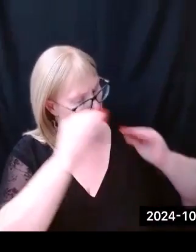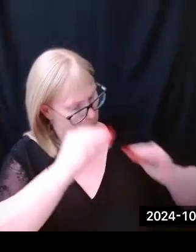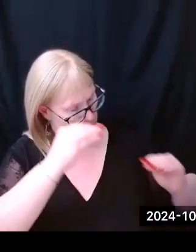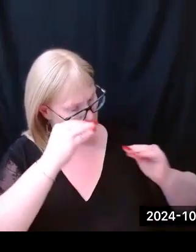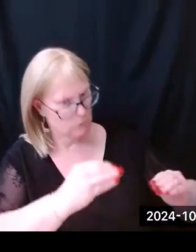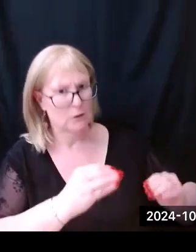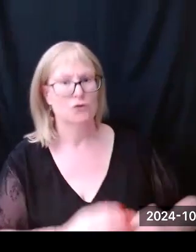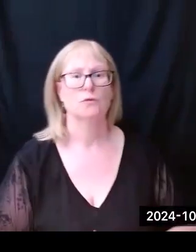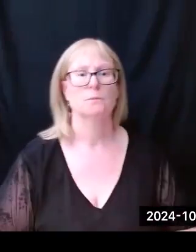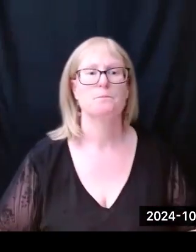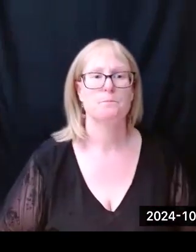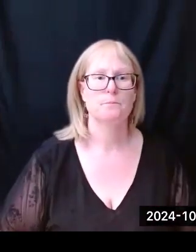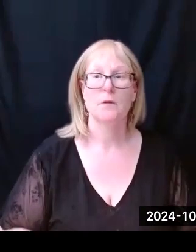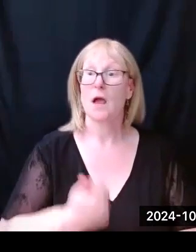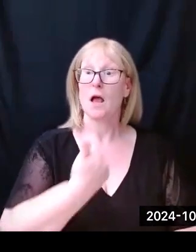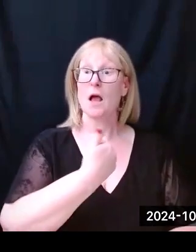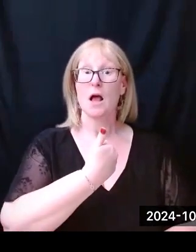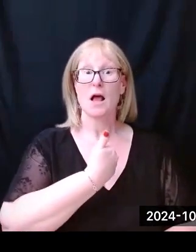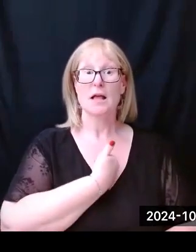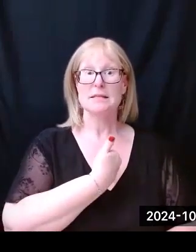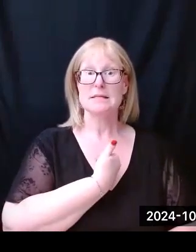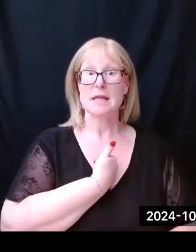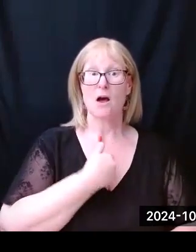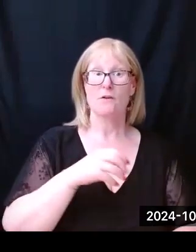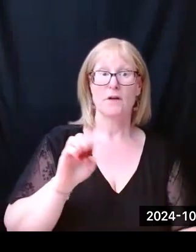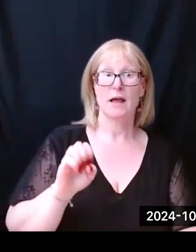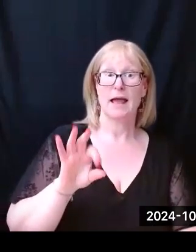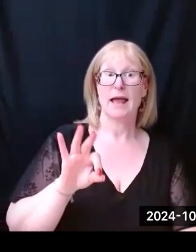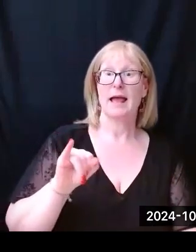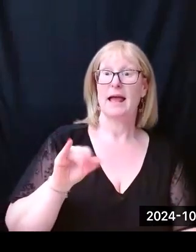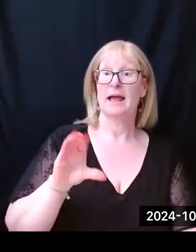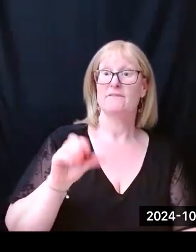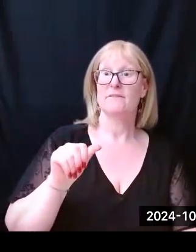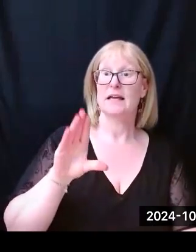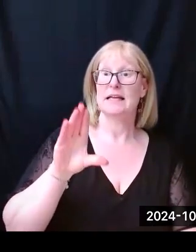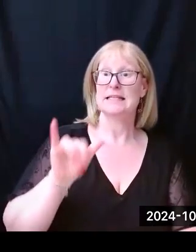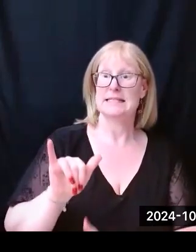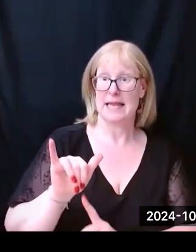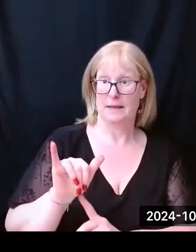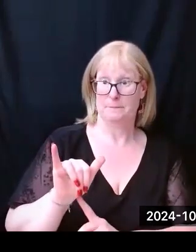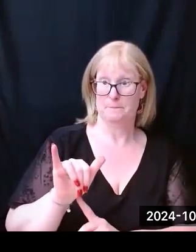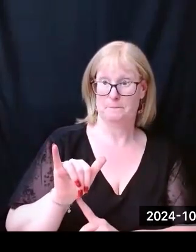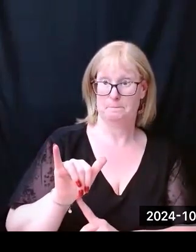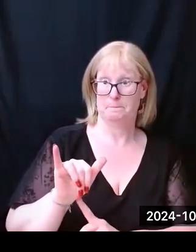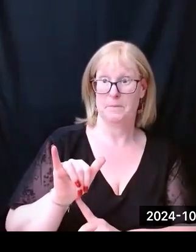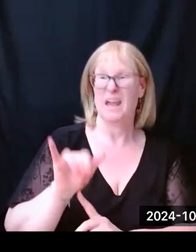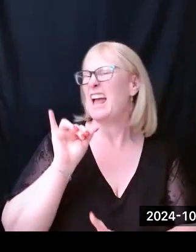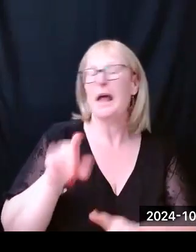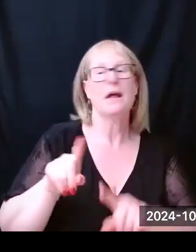Self-efficacy is something very important. Self-efficacy is different than self-esteem.